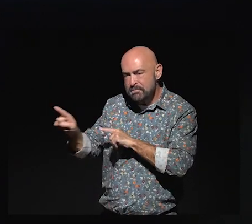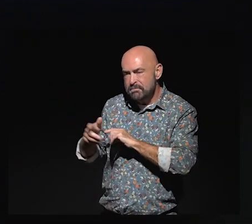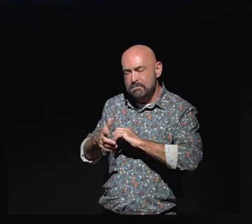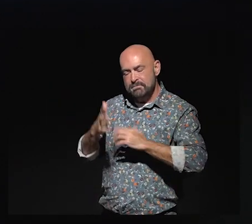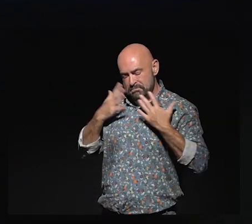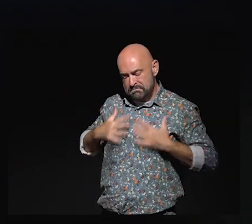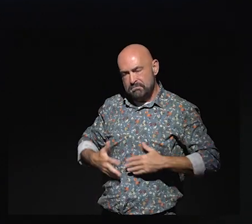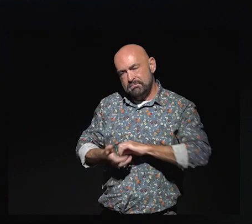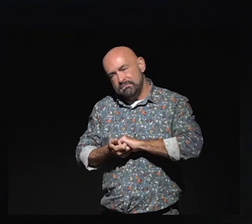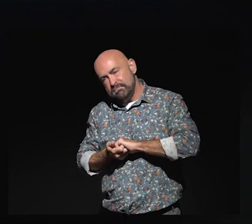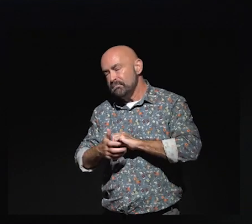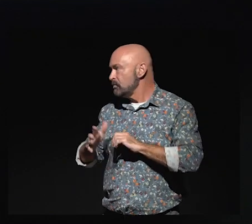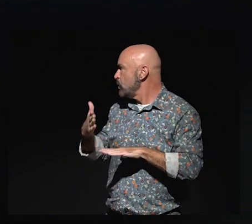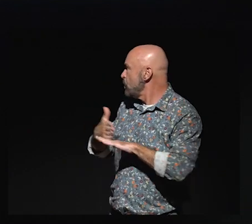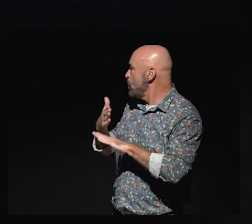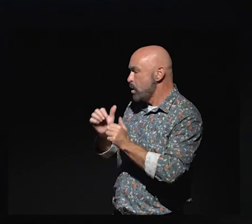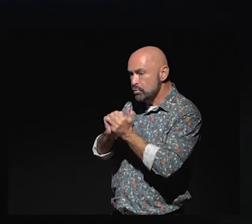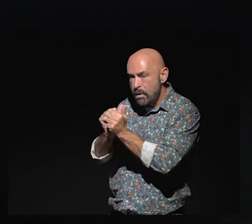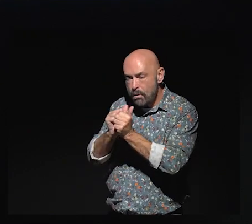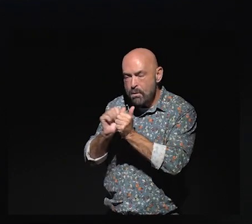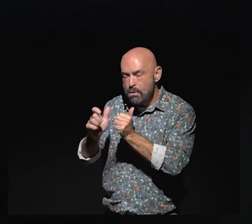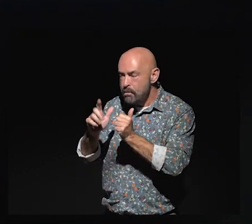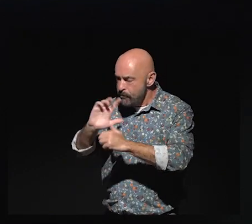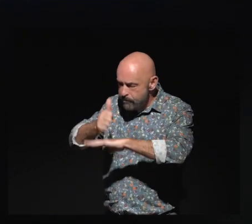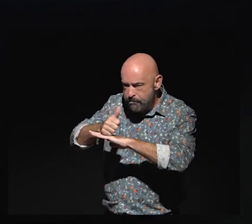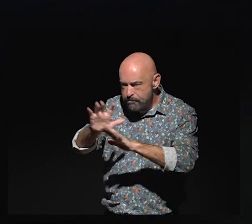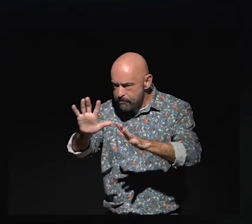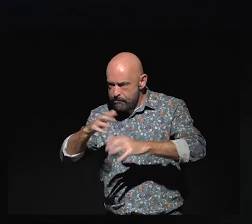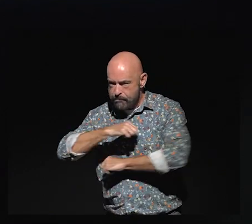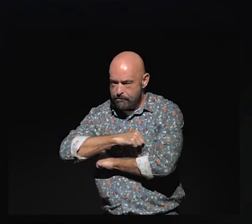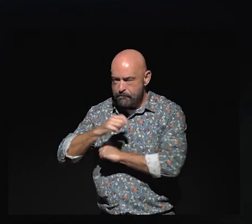And they work together on it, setting up the pose, et cetera.